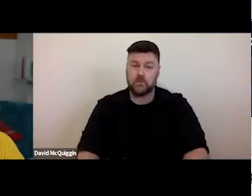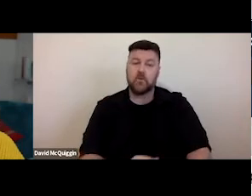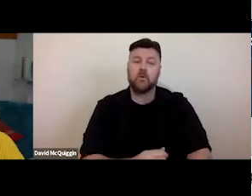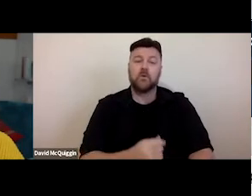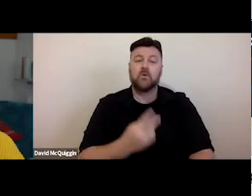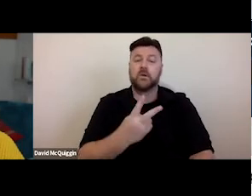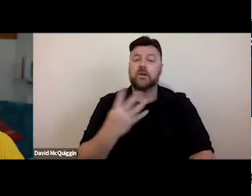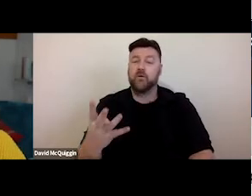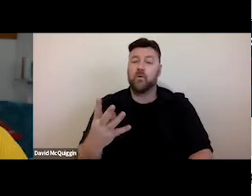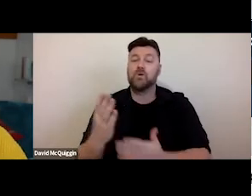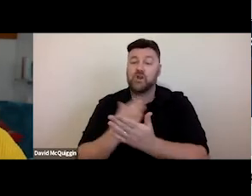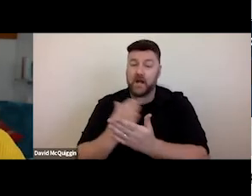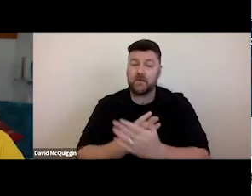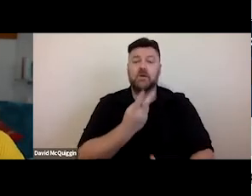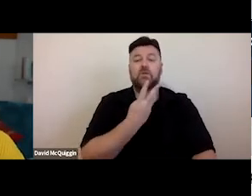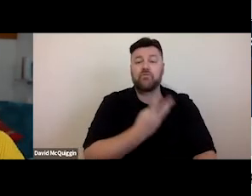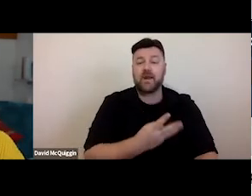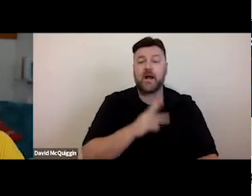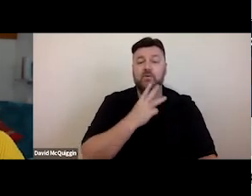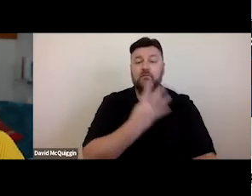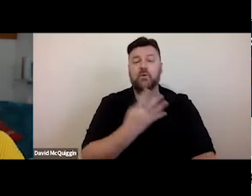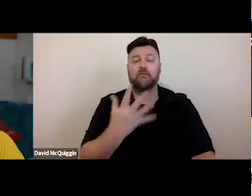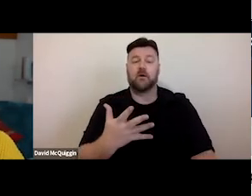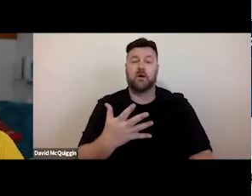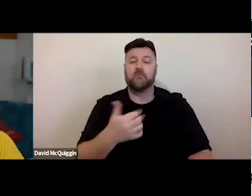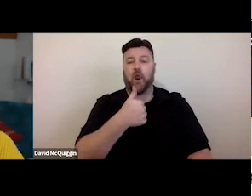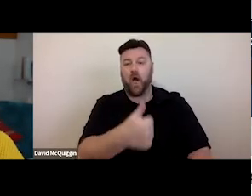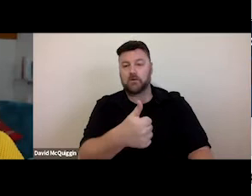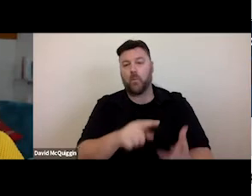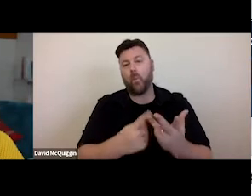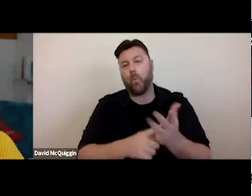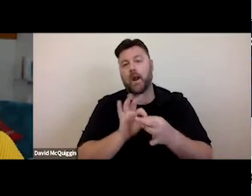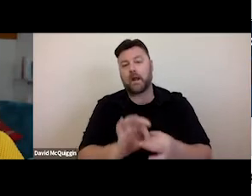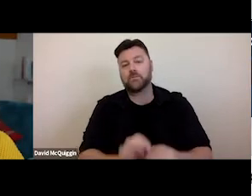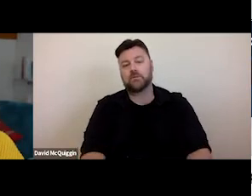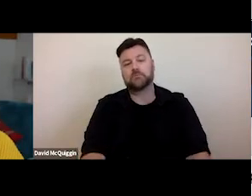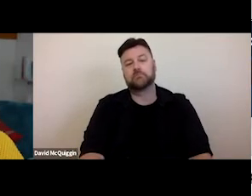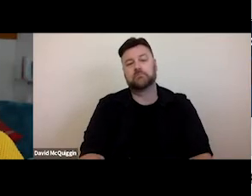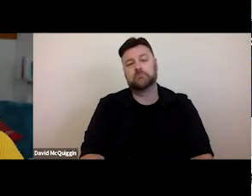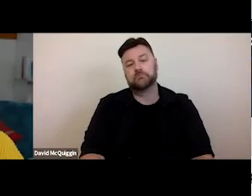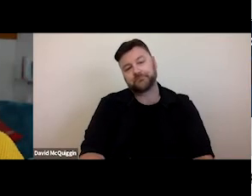"likes", or engagements. And then this one had, on July 5, 32